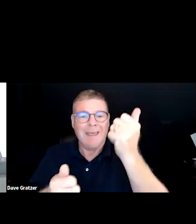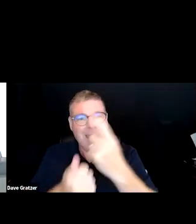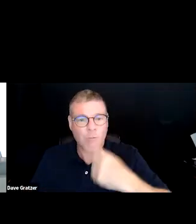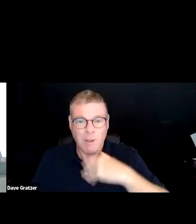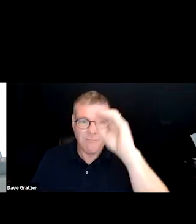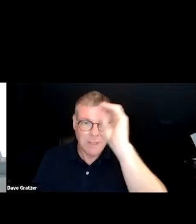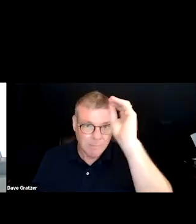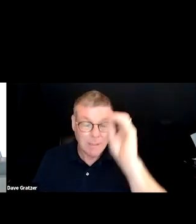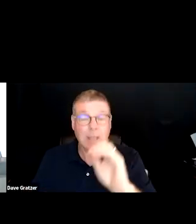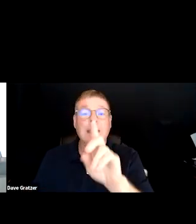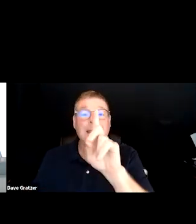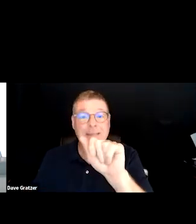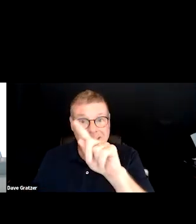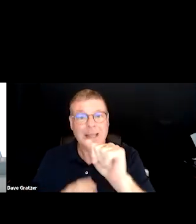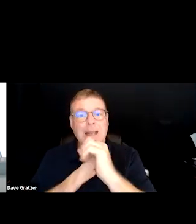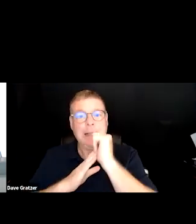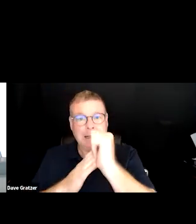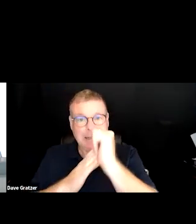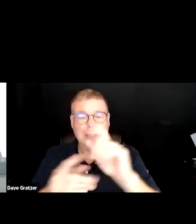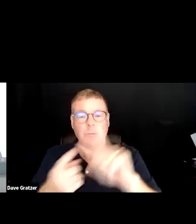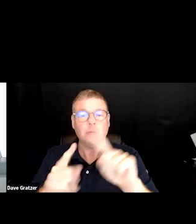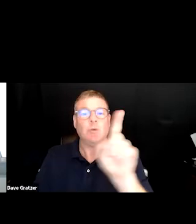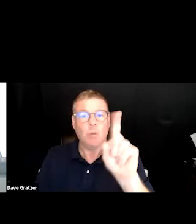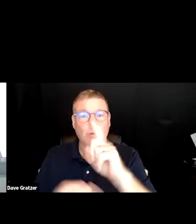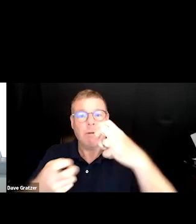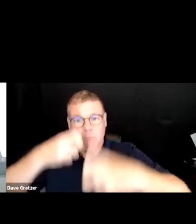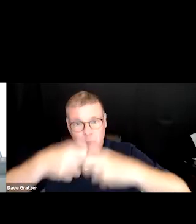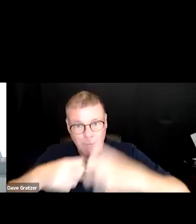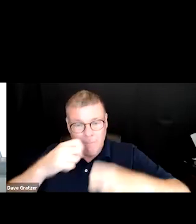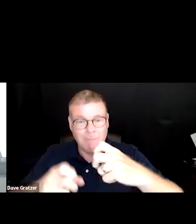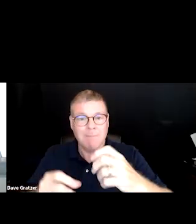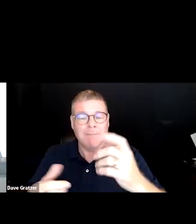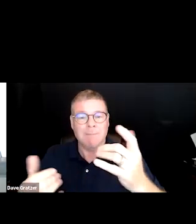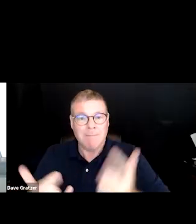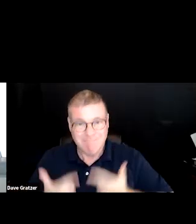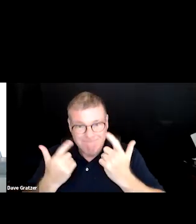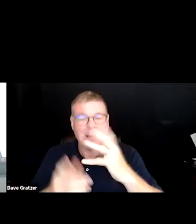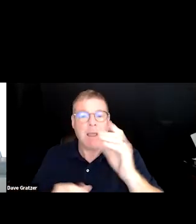Data does lead us to where the problems exist and where to implement change to try to achieve desired results.